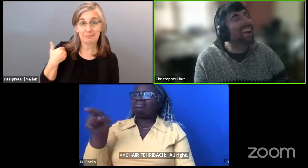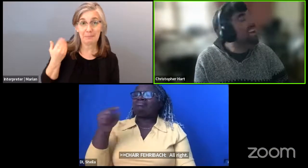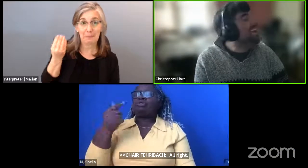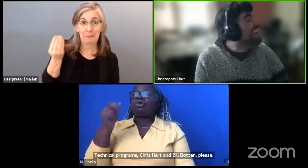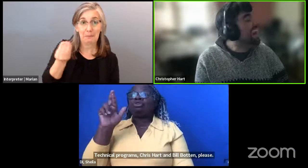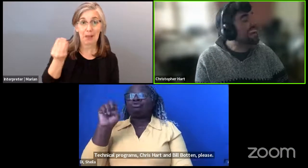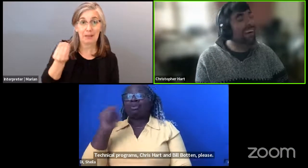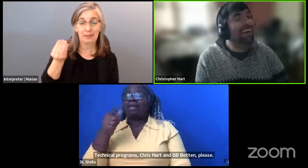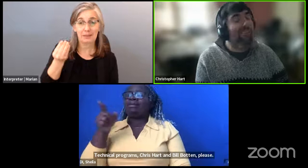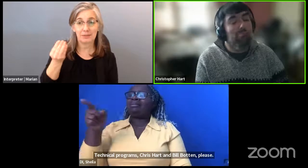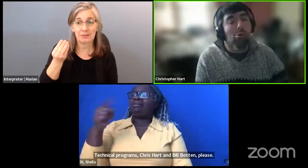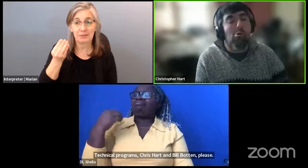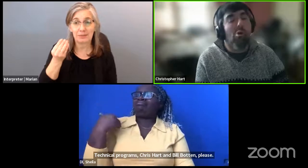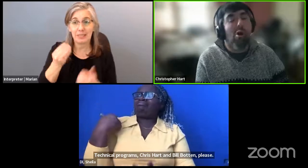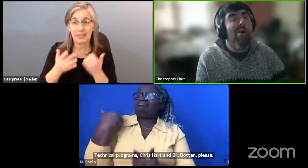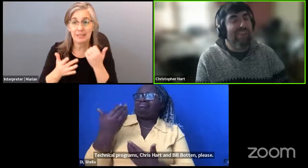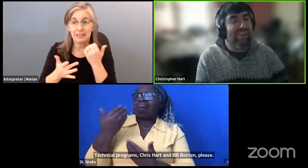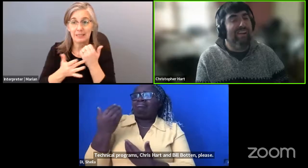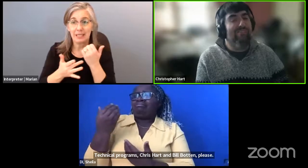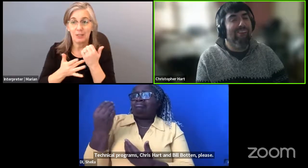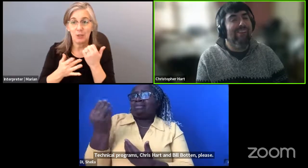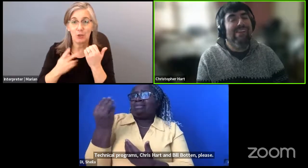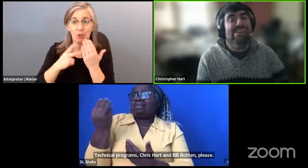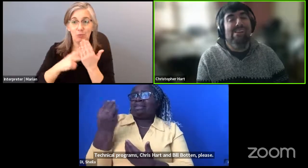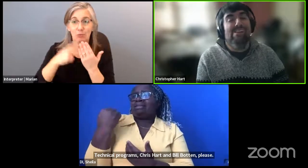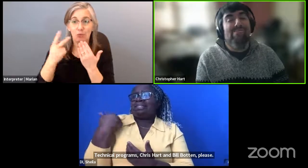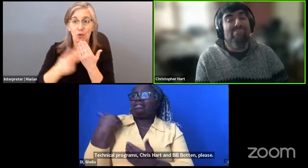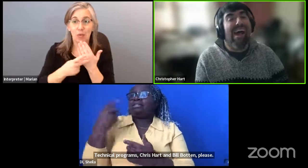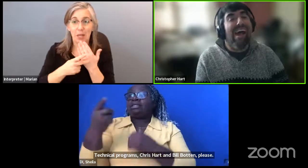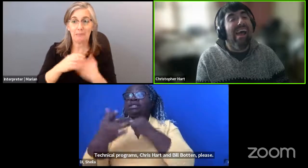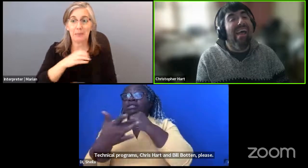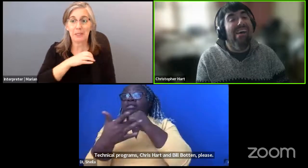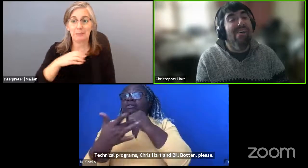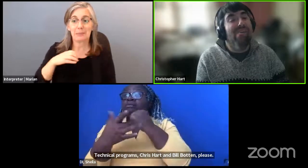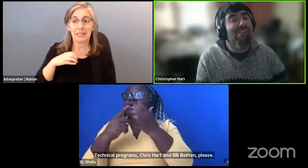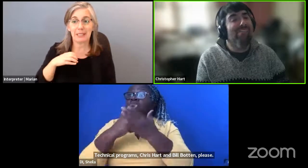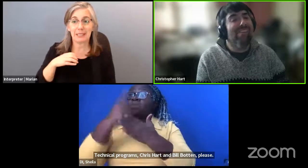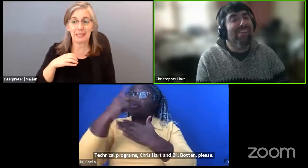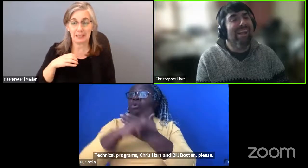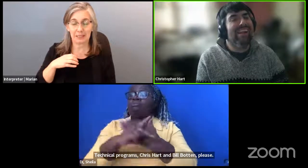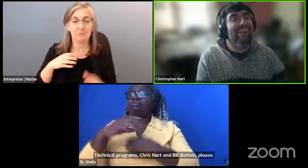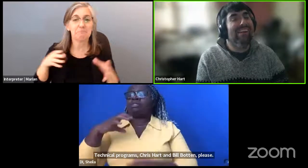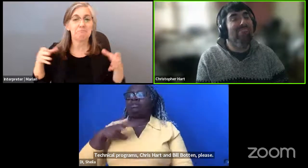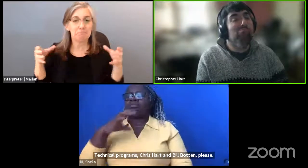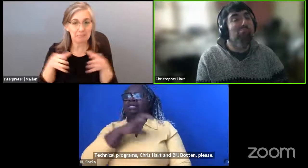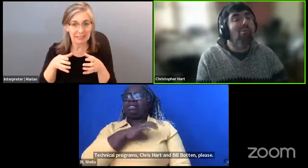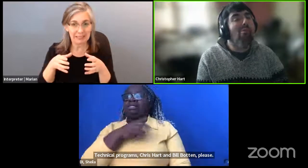Okay. Thank you.